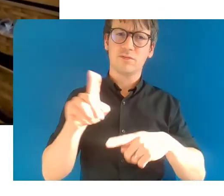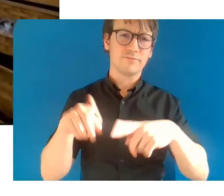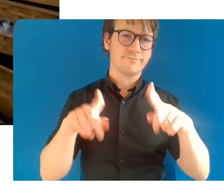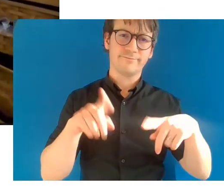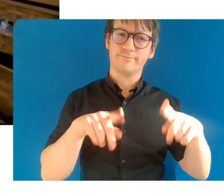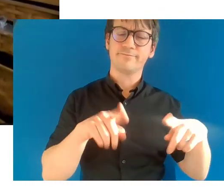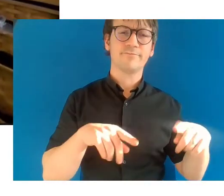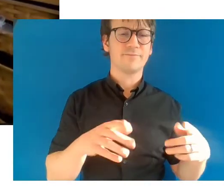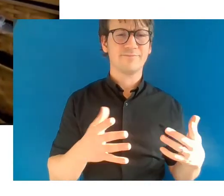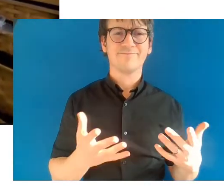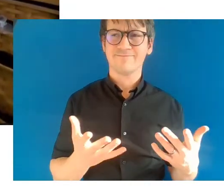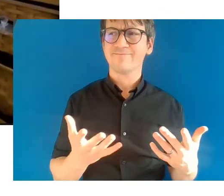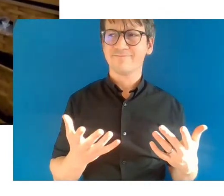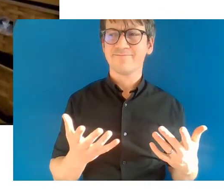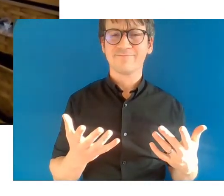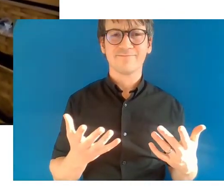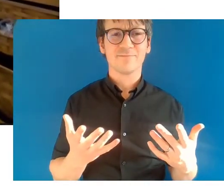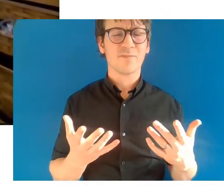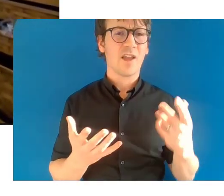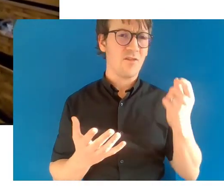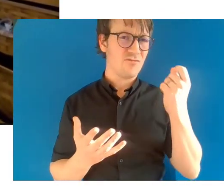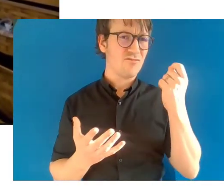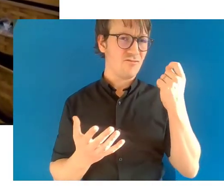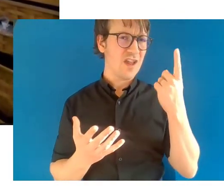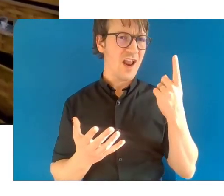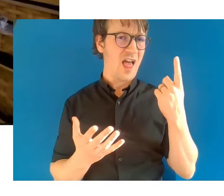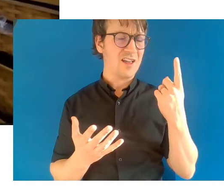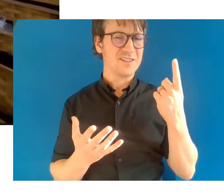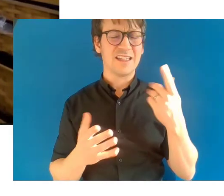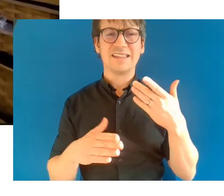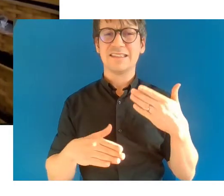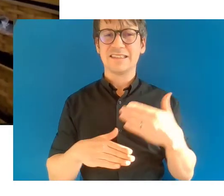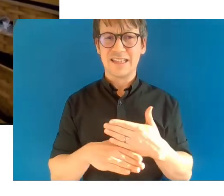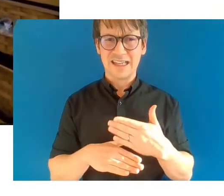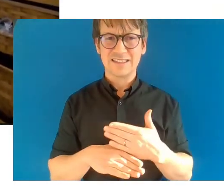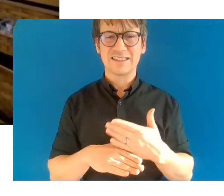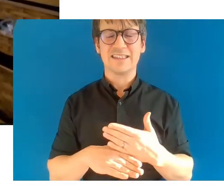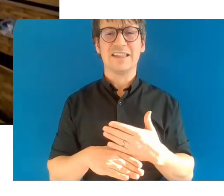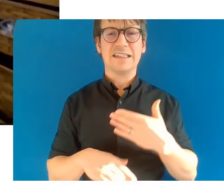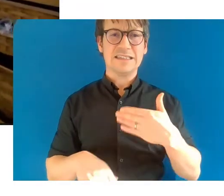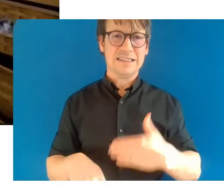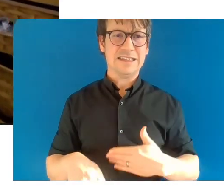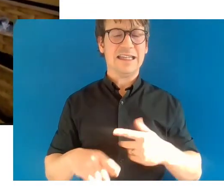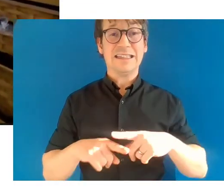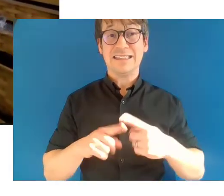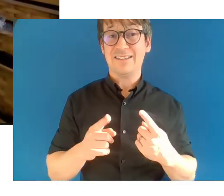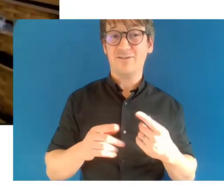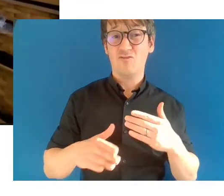assistance with, you soon realise that for different tasks you're probably going to need